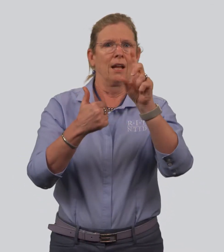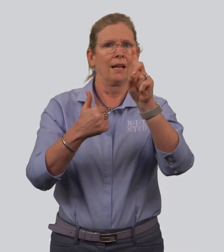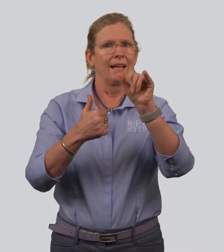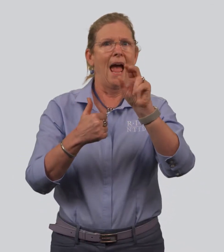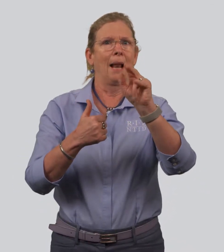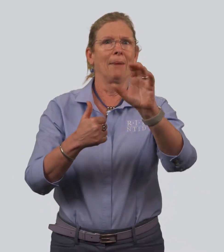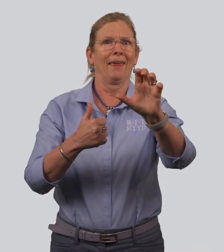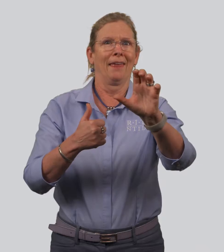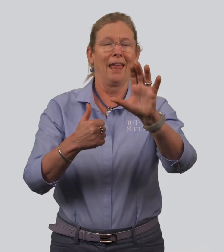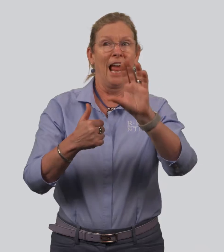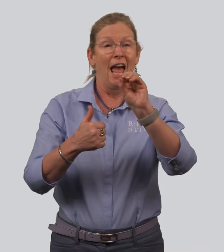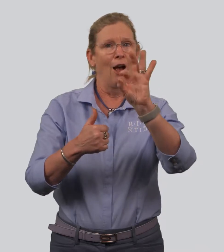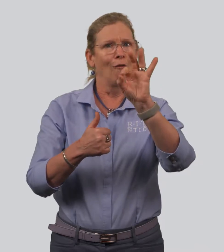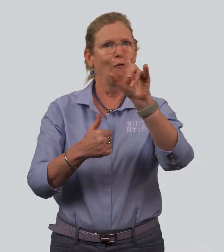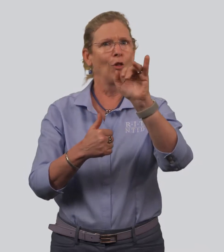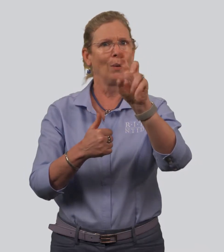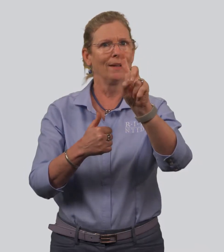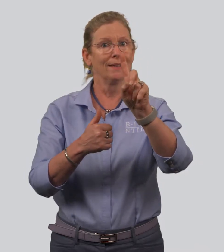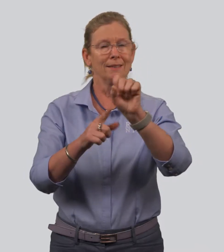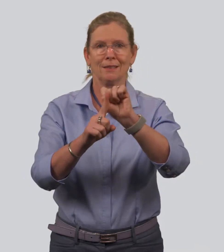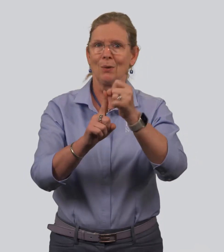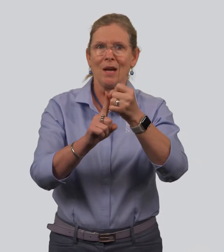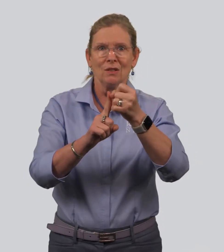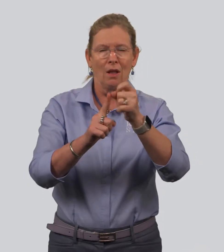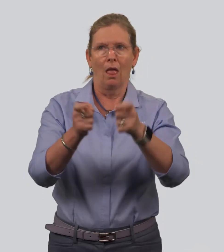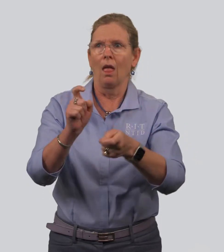We are living in a dynamic and fluid situation.